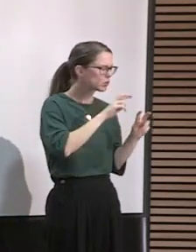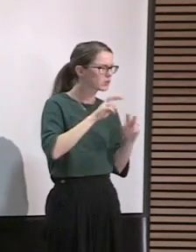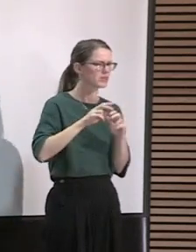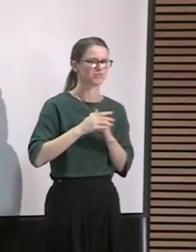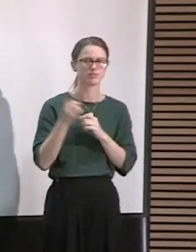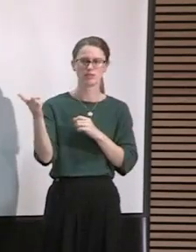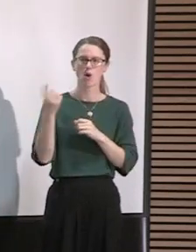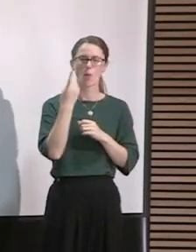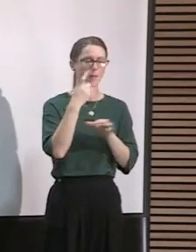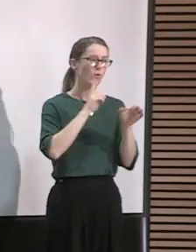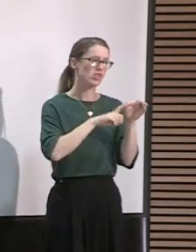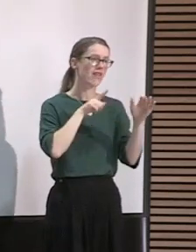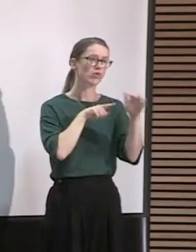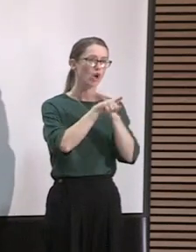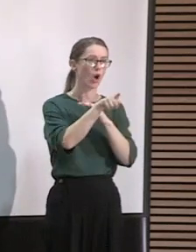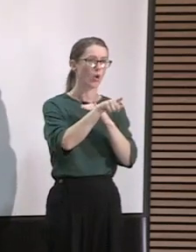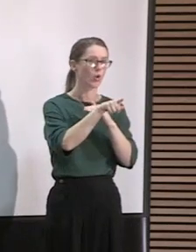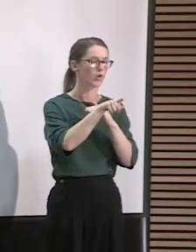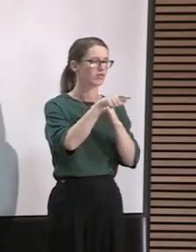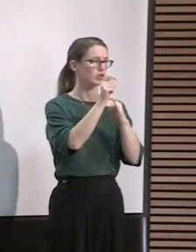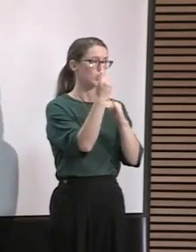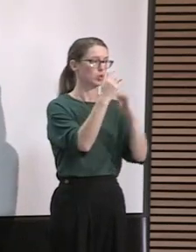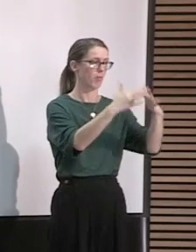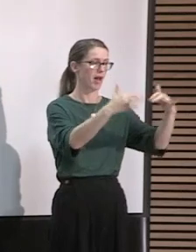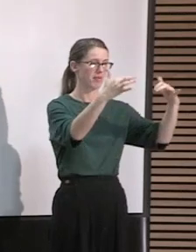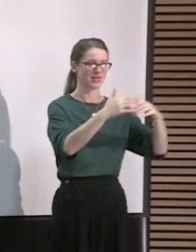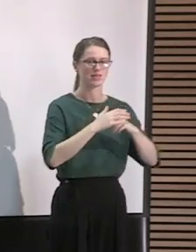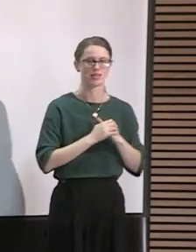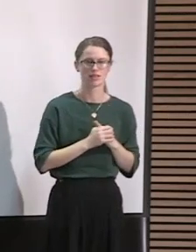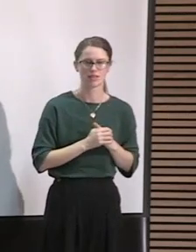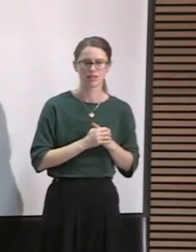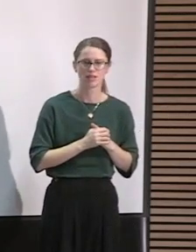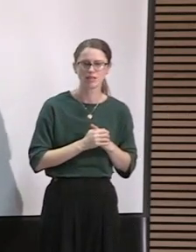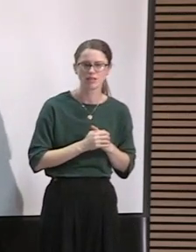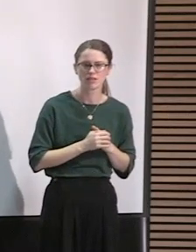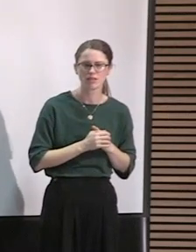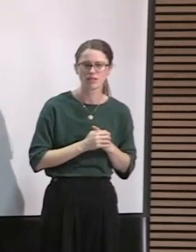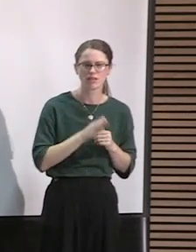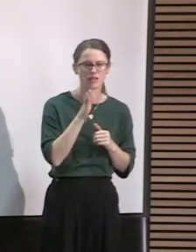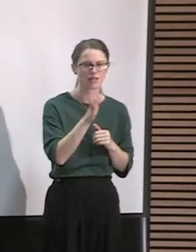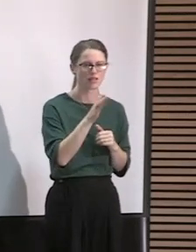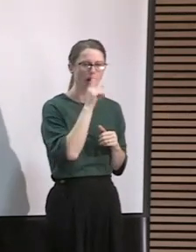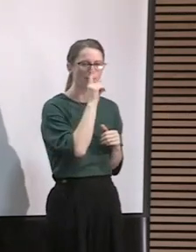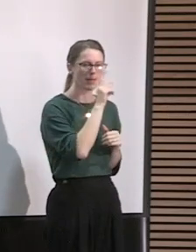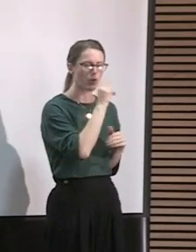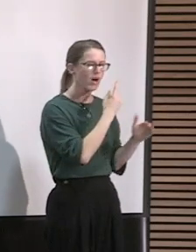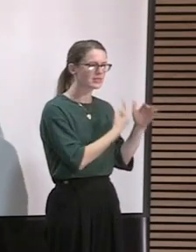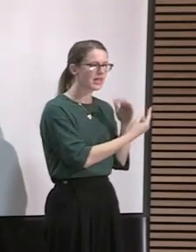list of all the people who were there, and they are being followed up as well. They're leaving no stone unturned. One last